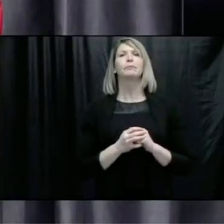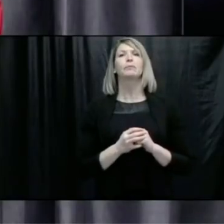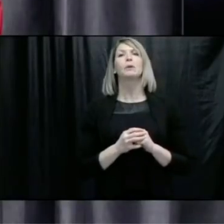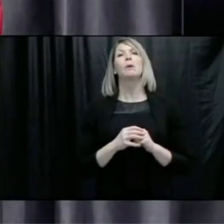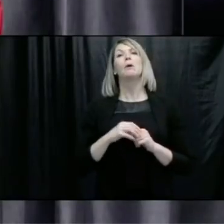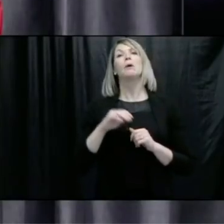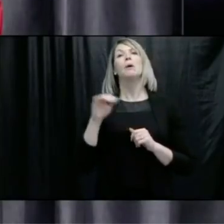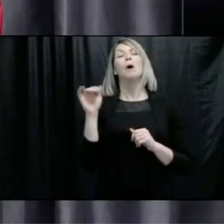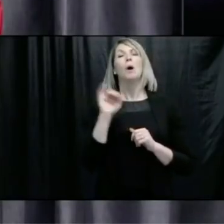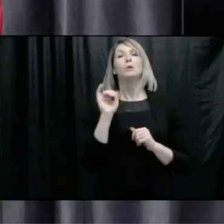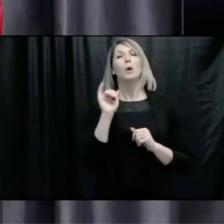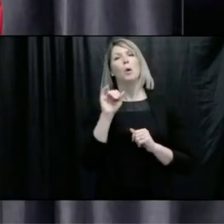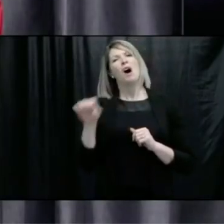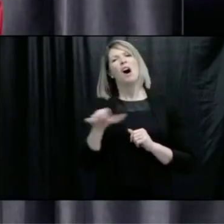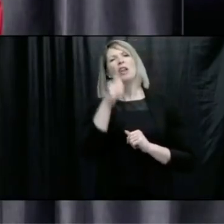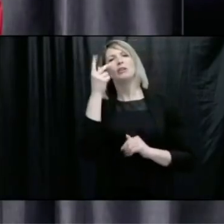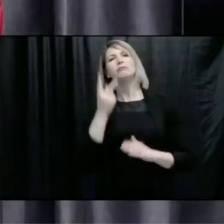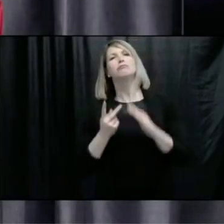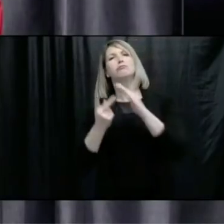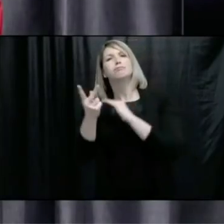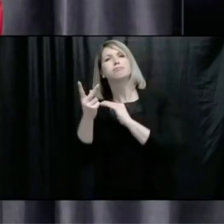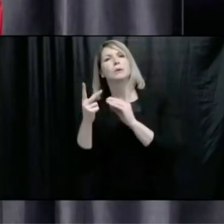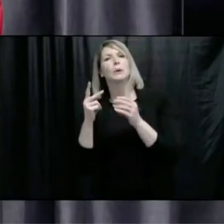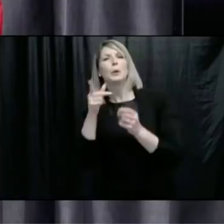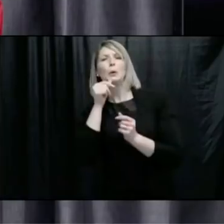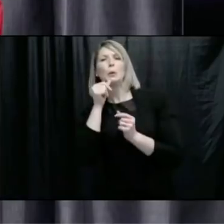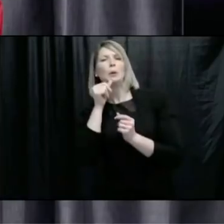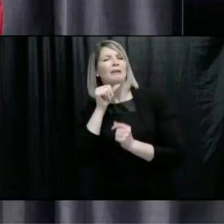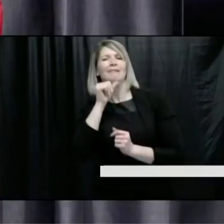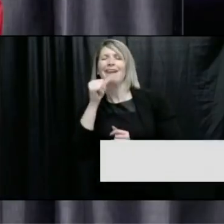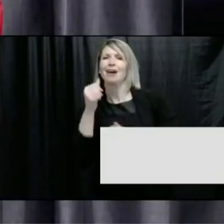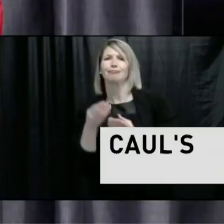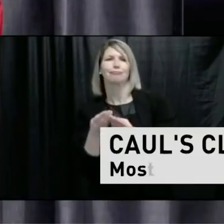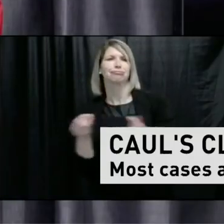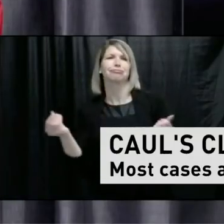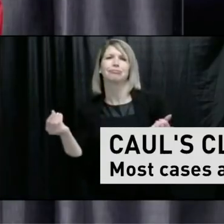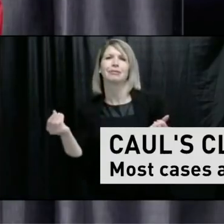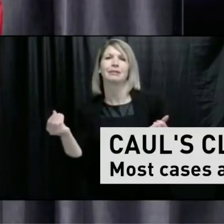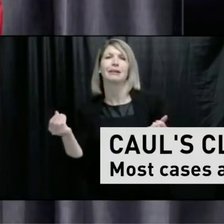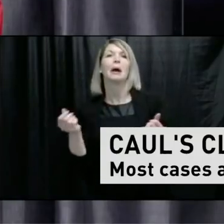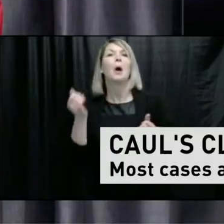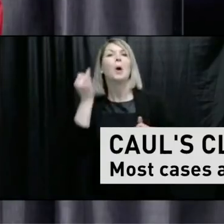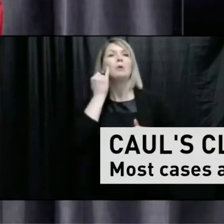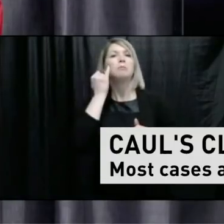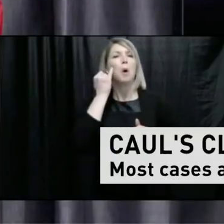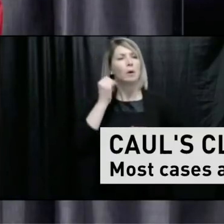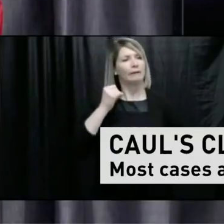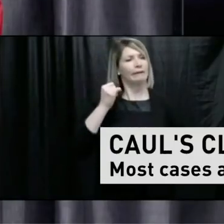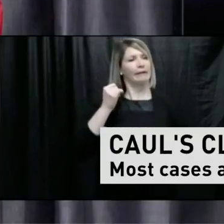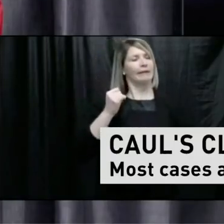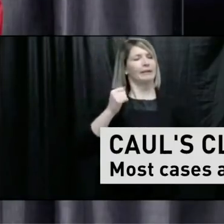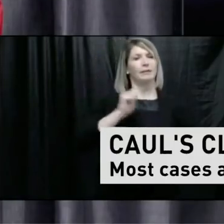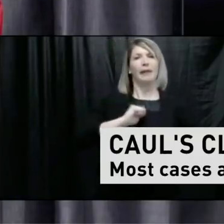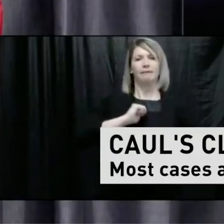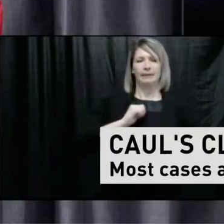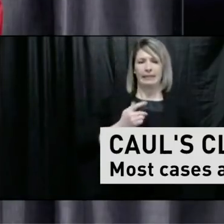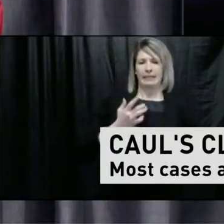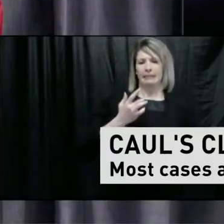IS THERE ANY OTHER PREDICTORS IN TERMS OF WHO IS GOING TO HAVE POOR OUTCOME? IF YOU HAVE COEXISTING MEDICAL